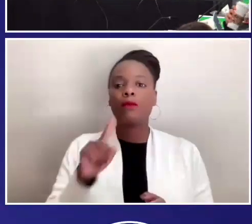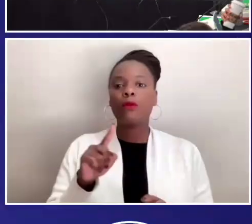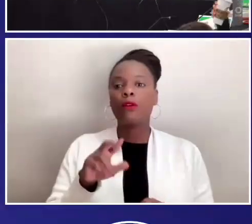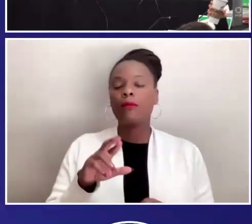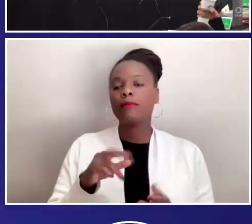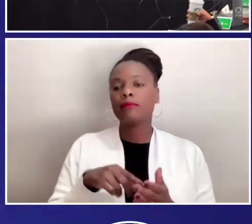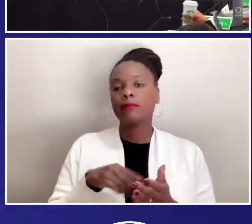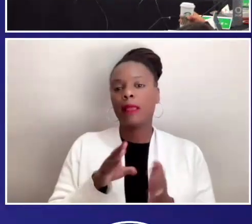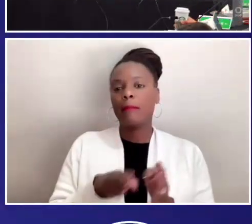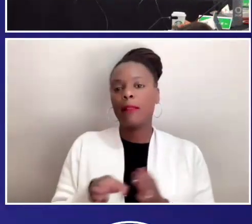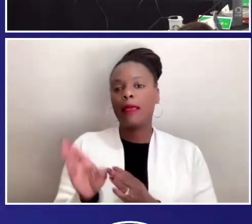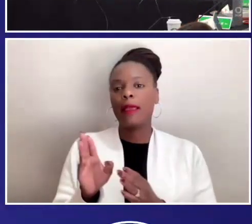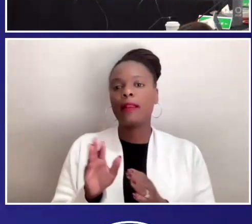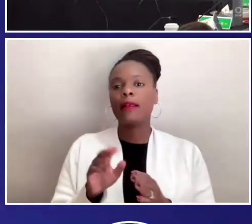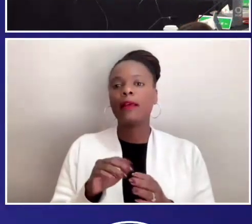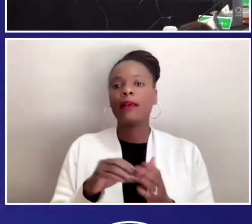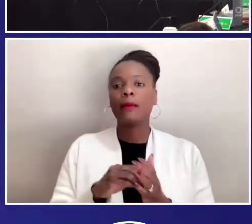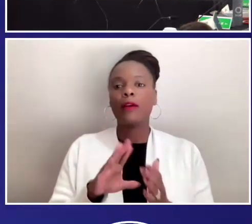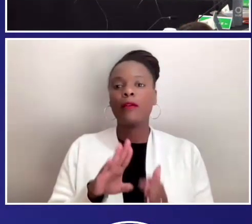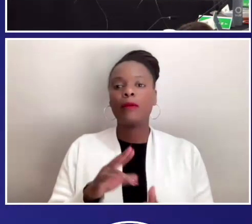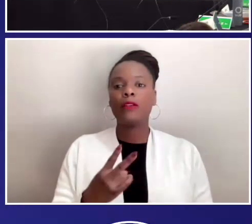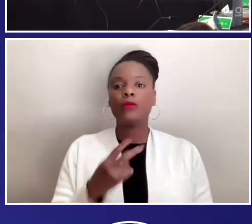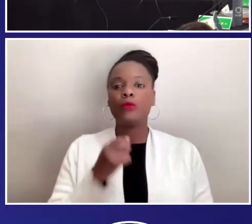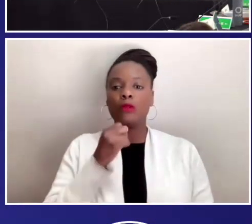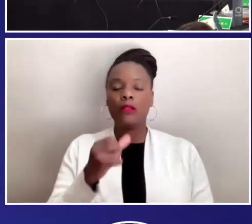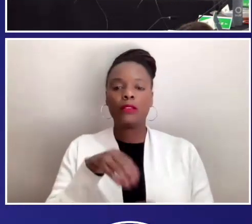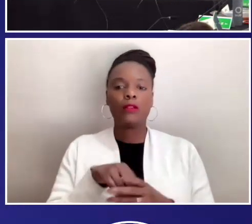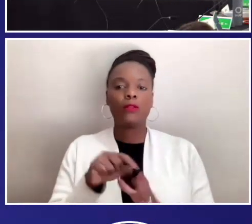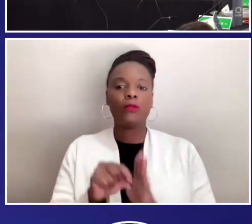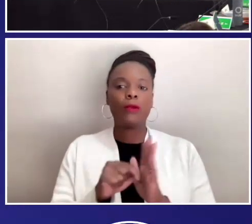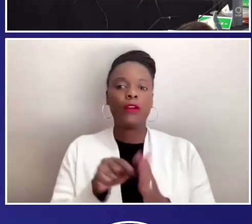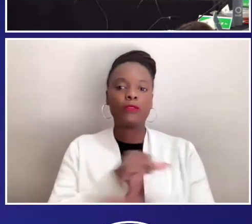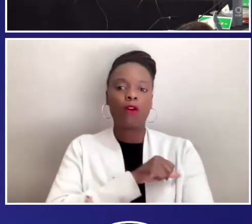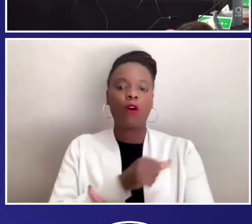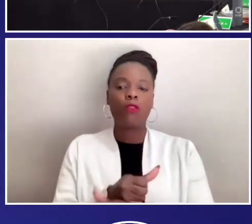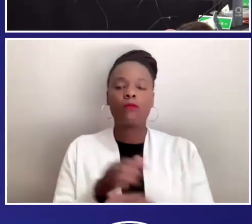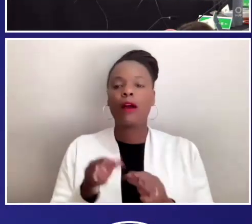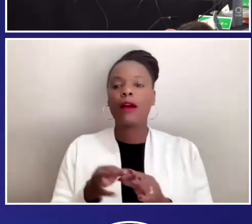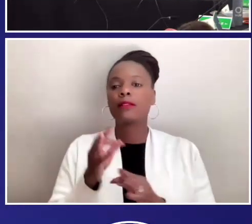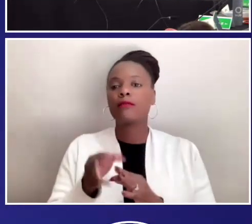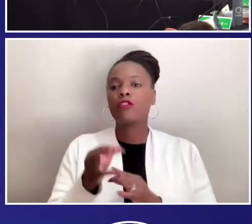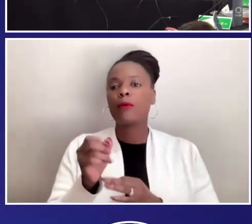And we talk about paragraph (3), we add and who have not received a Direct Loan on or after July 1,